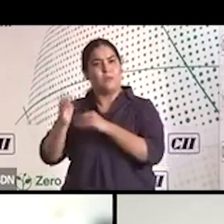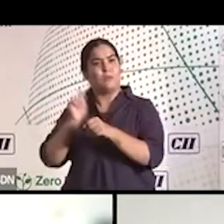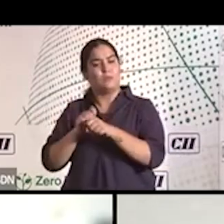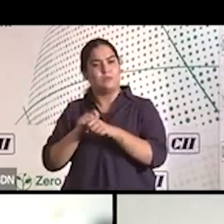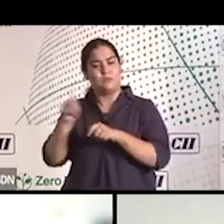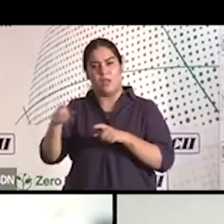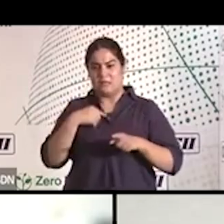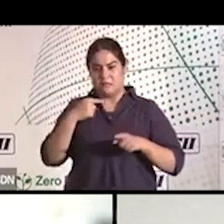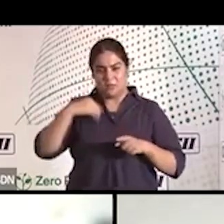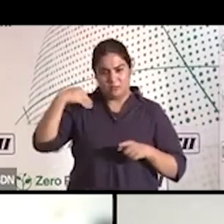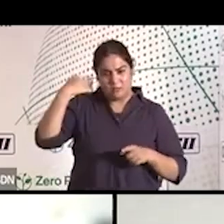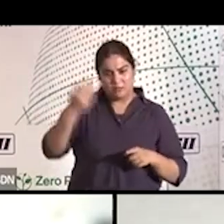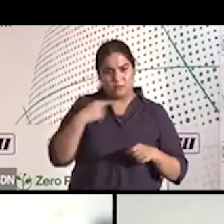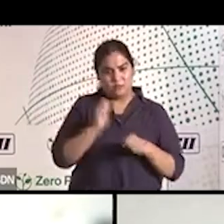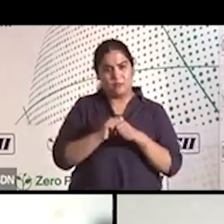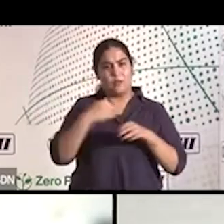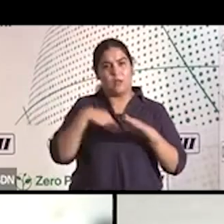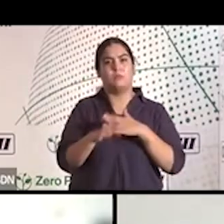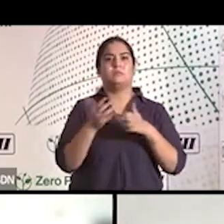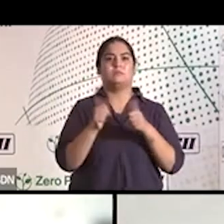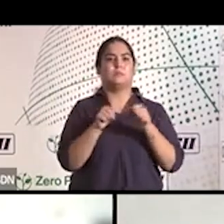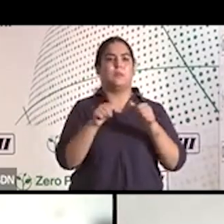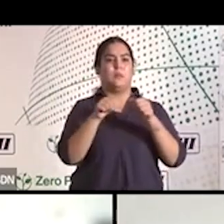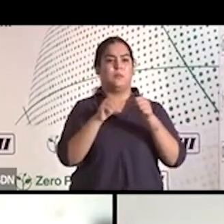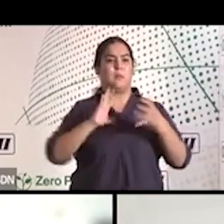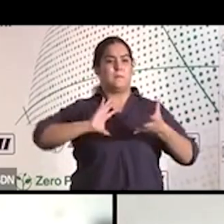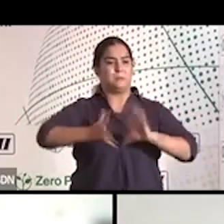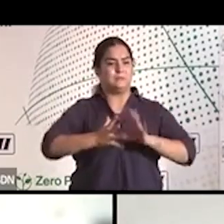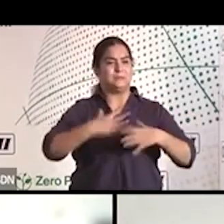We are an automotive manufacturing company